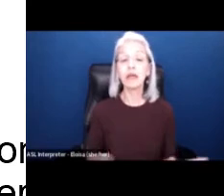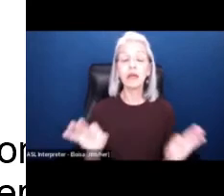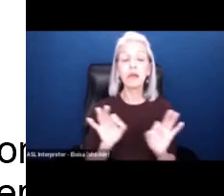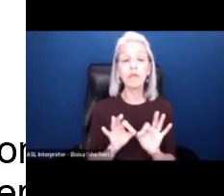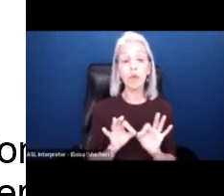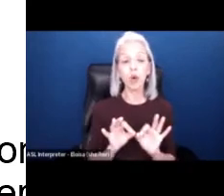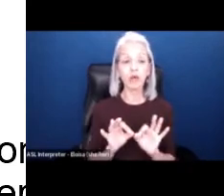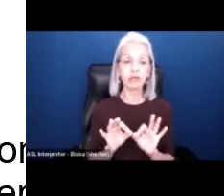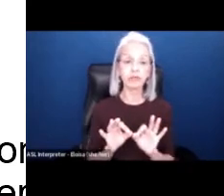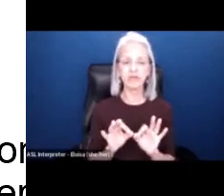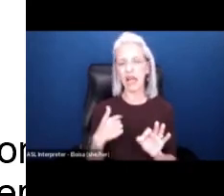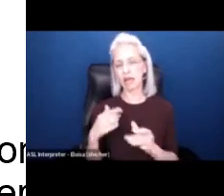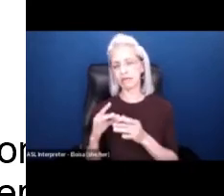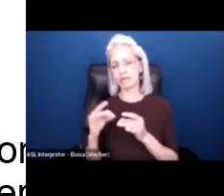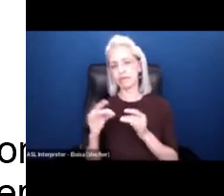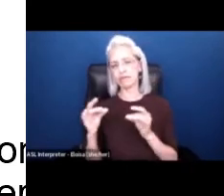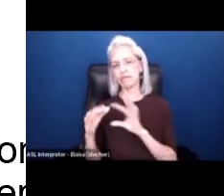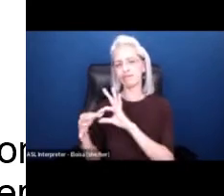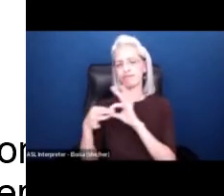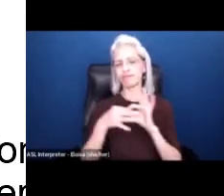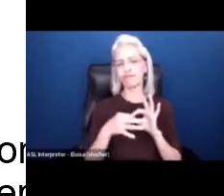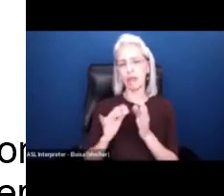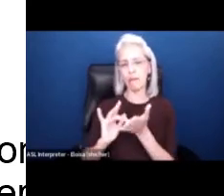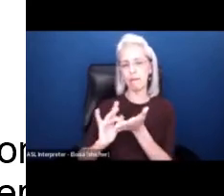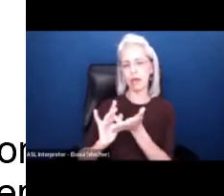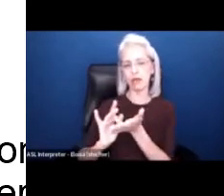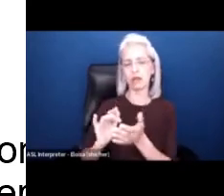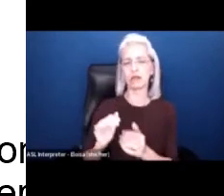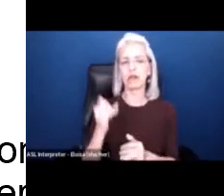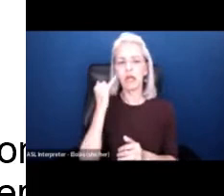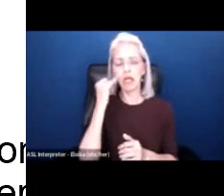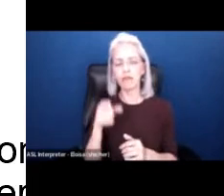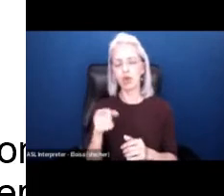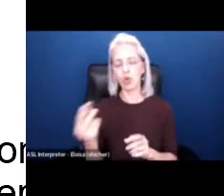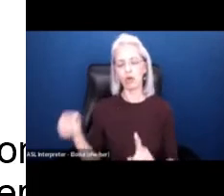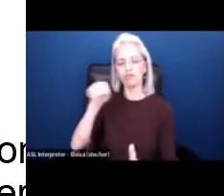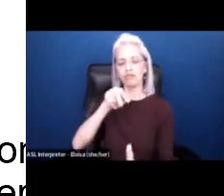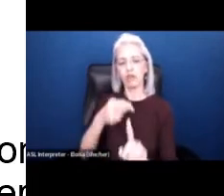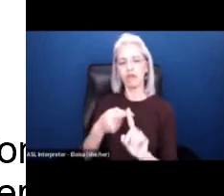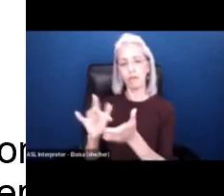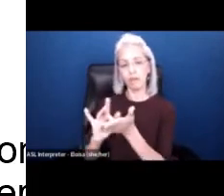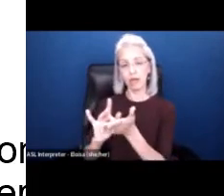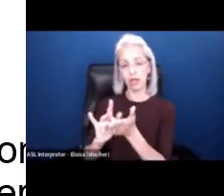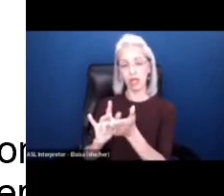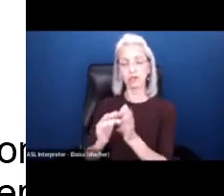thing I mentioned this with sort of thinking about medically and if you're approaching this from a medication standpoint, we already do this as part of the